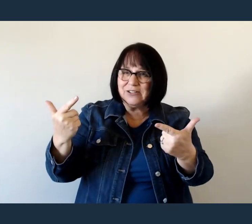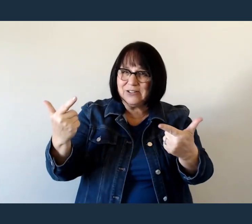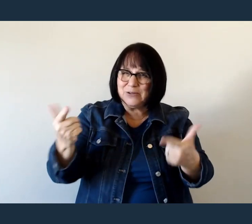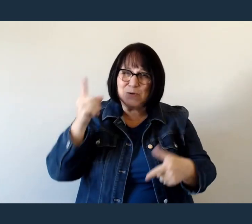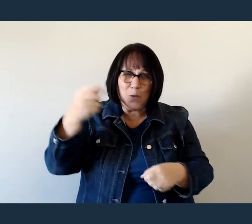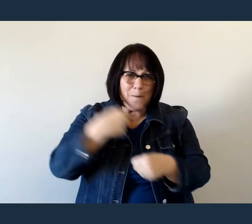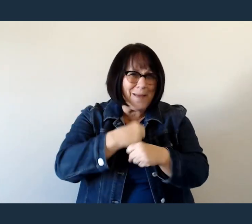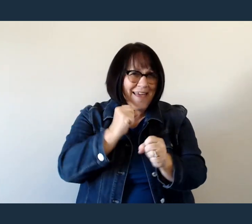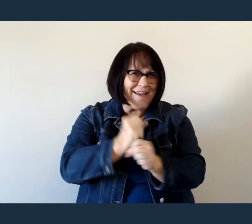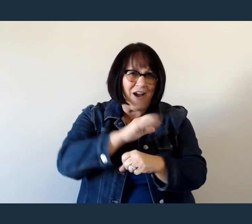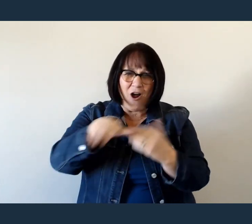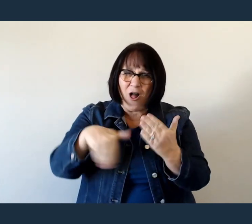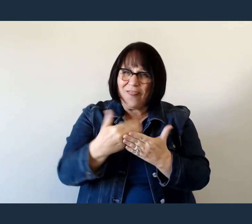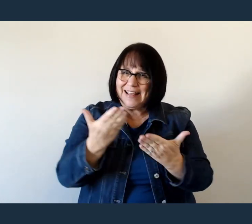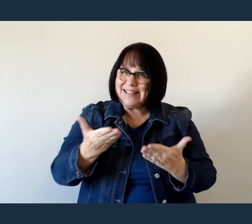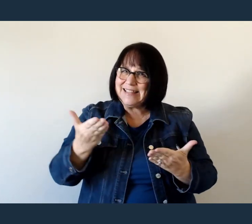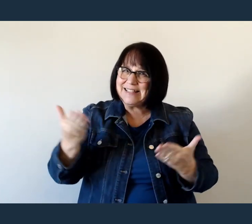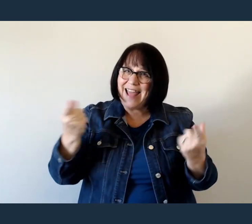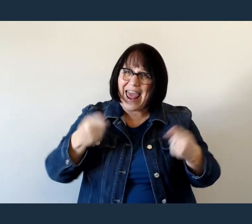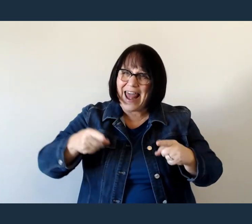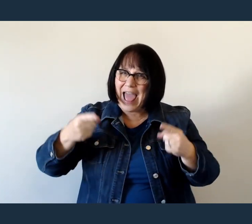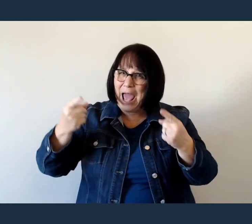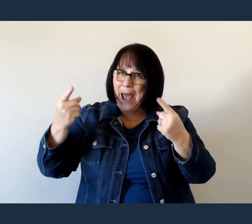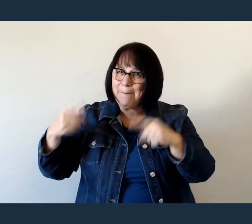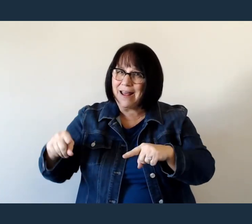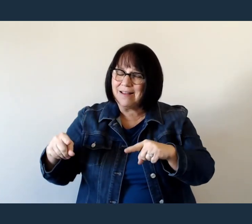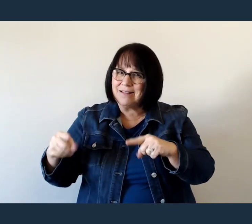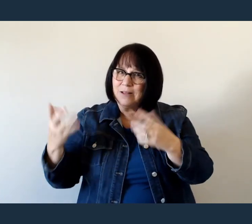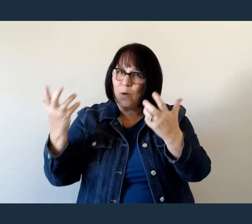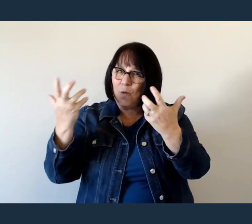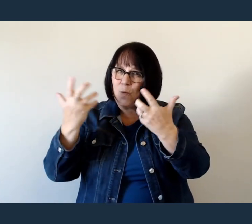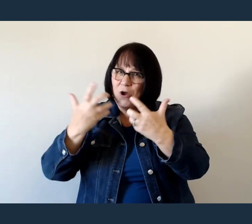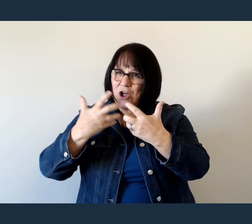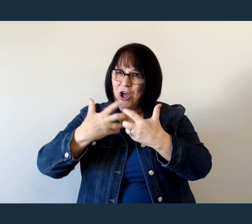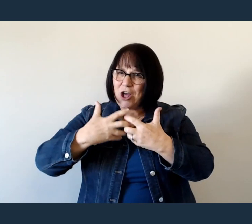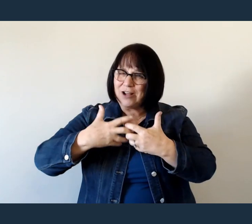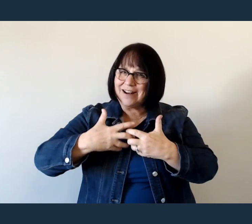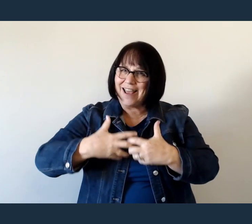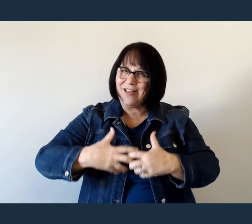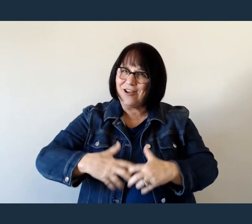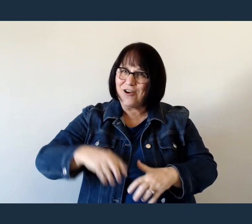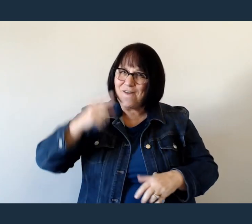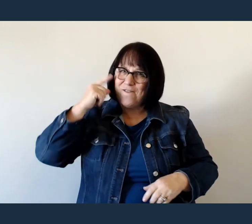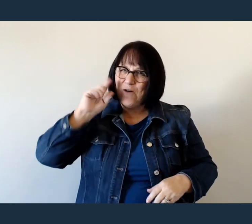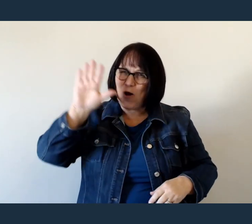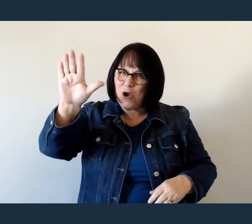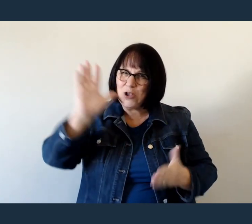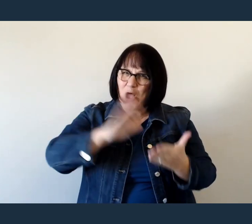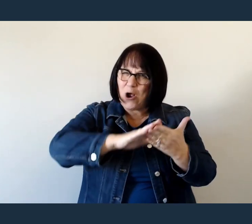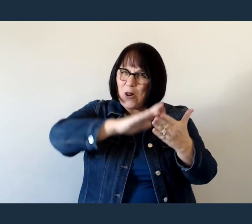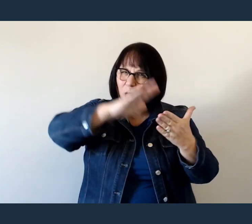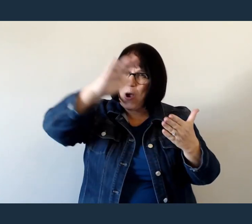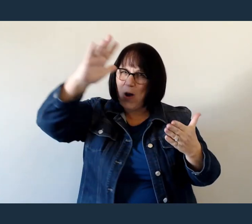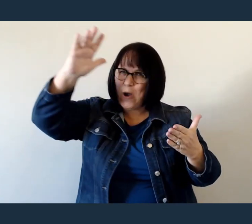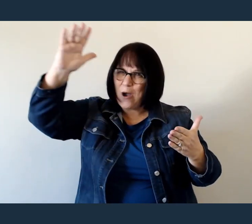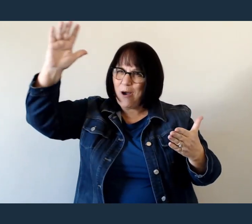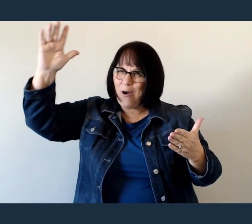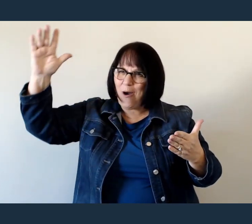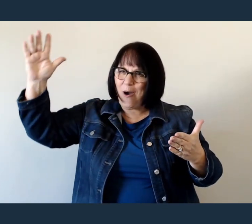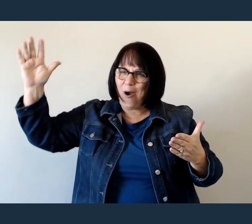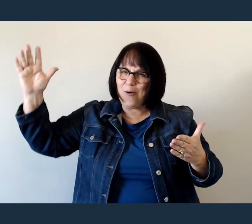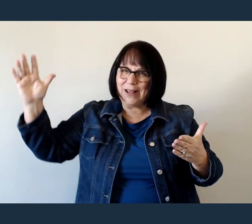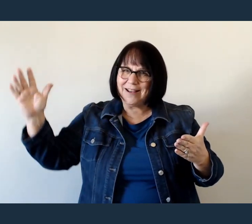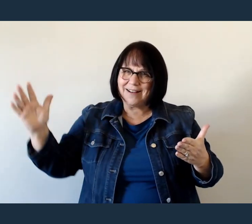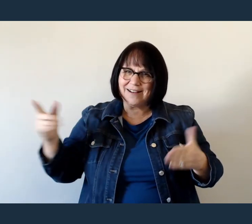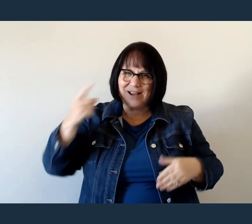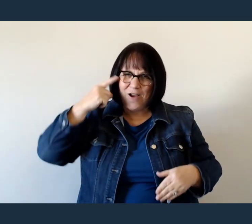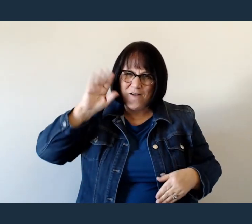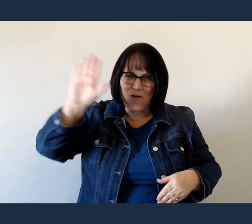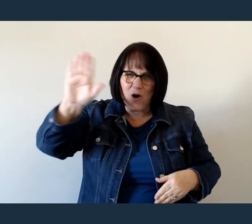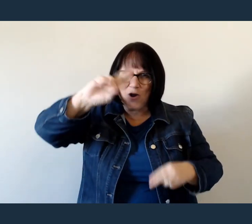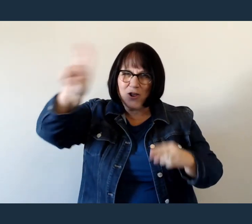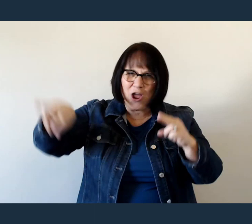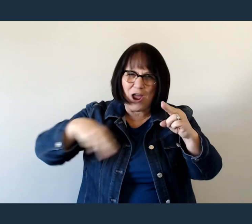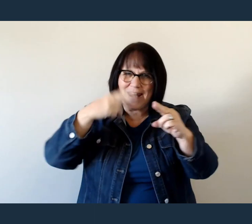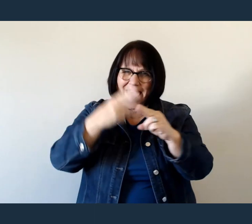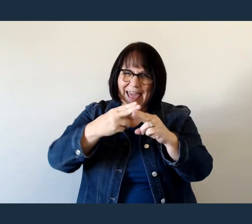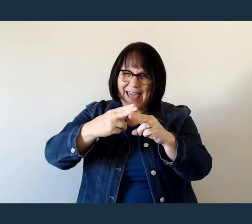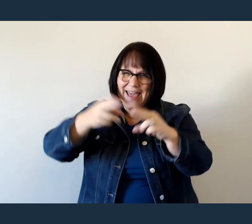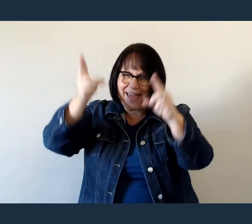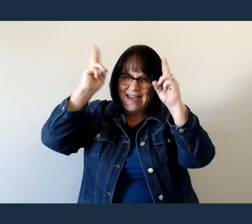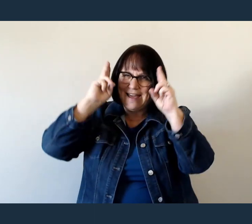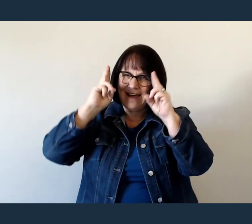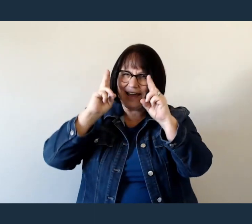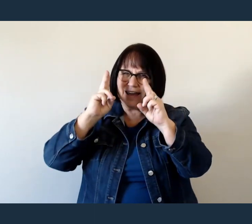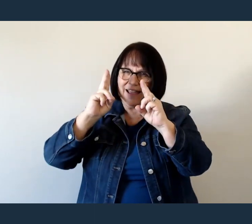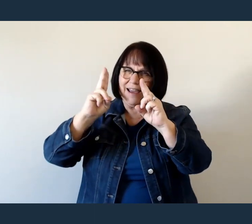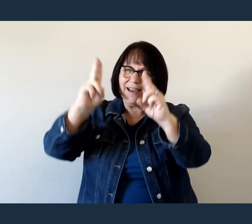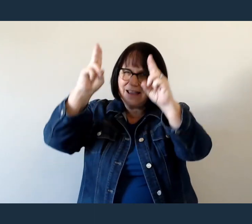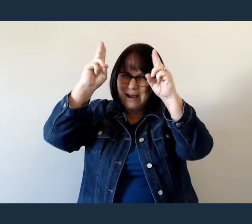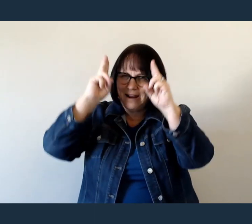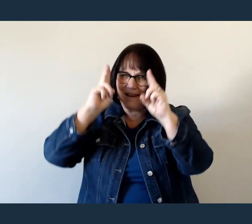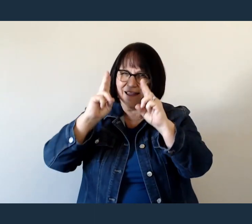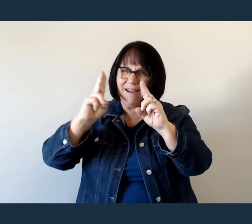You make all things work together For Your glory and for Your name